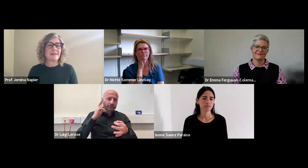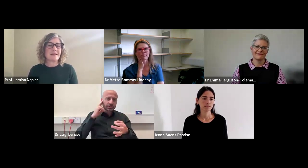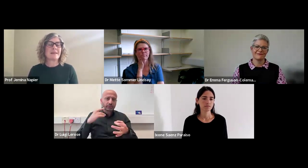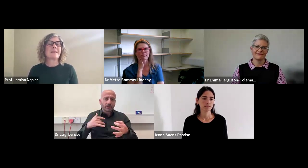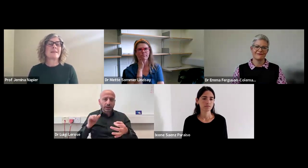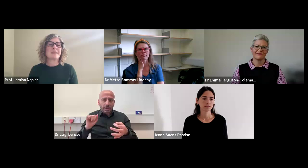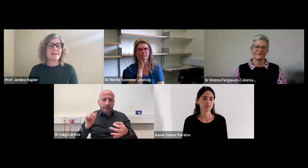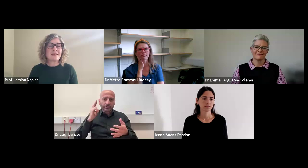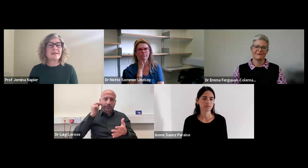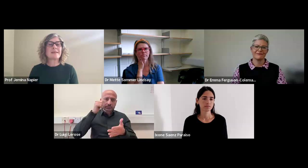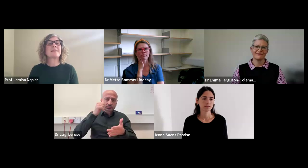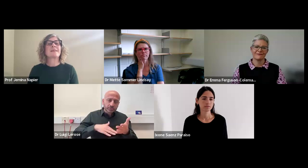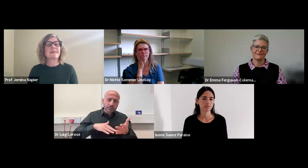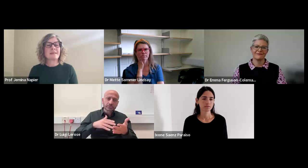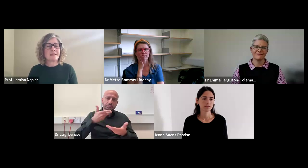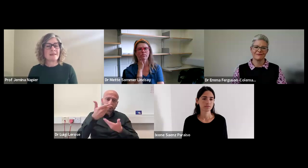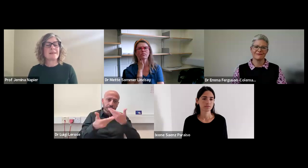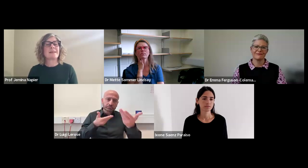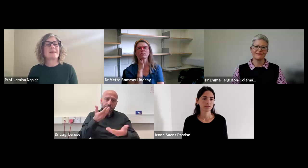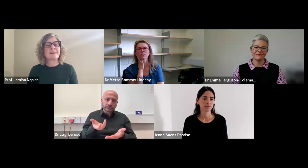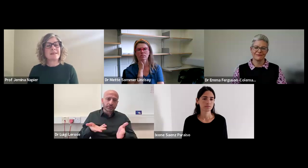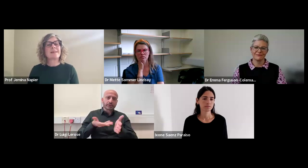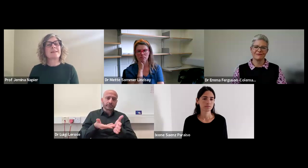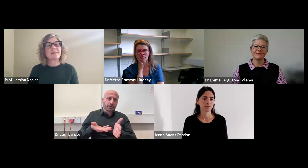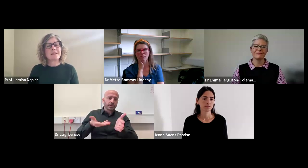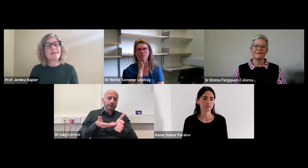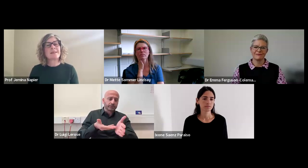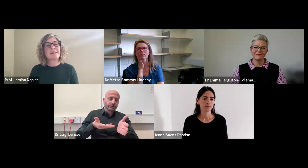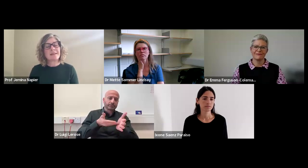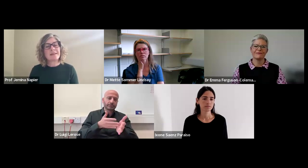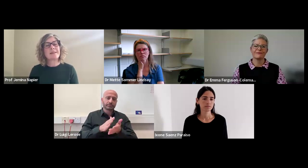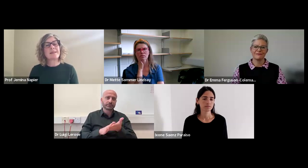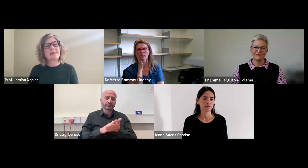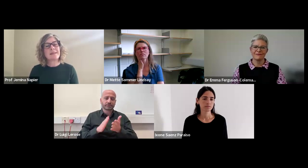of formal sessions when interpreters are there to explain about deaf experiences just to give